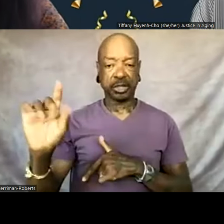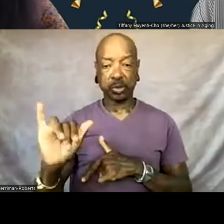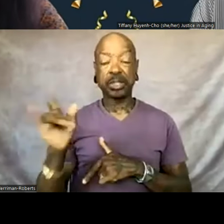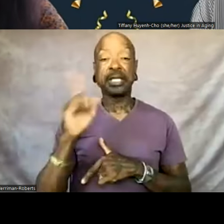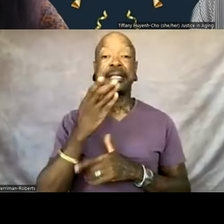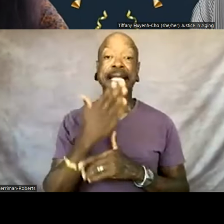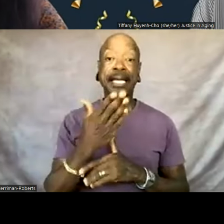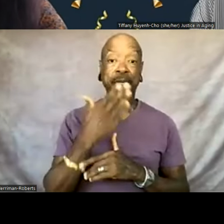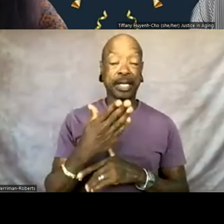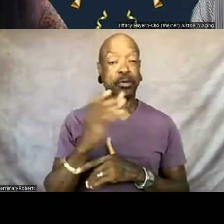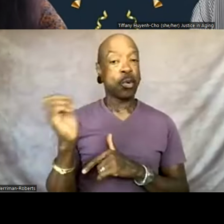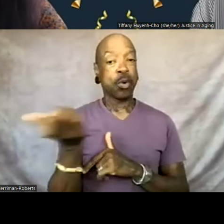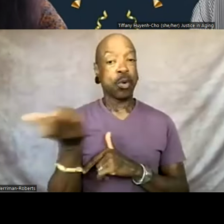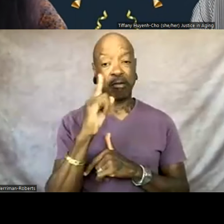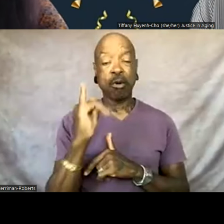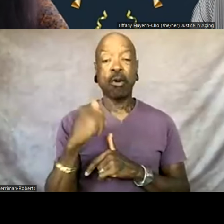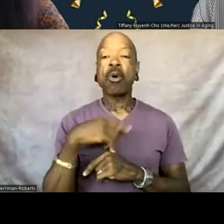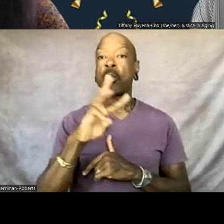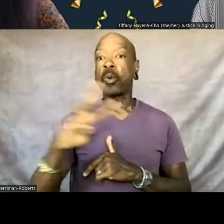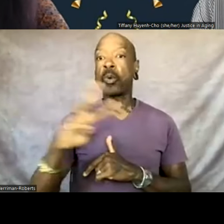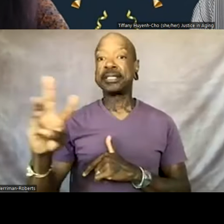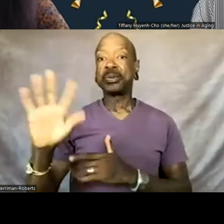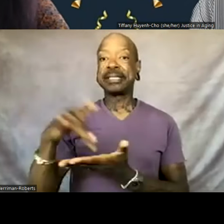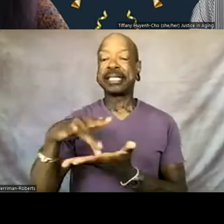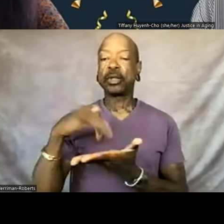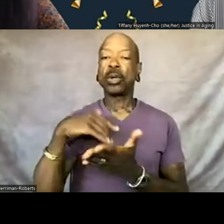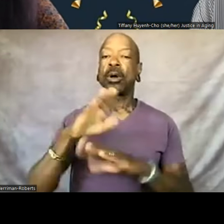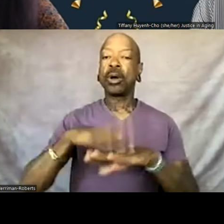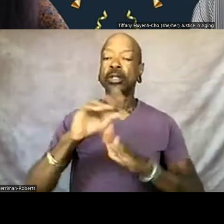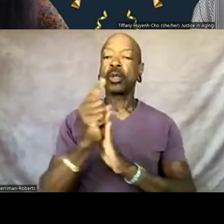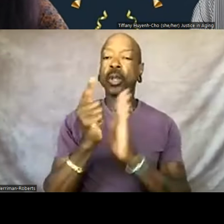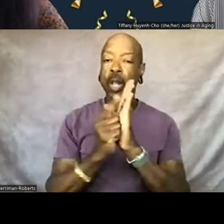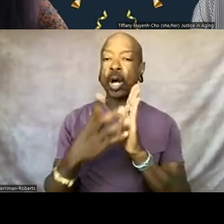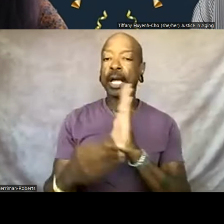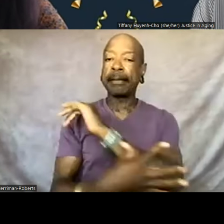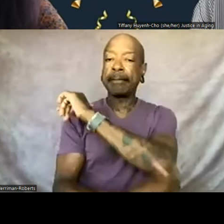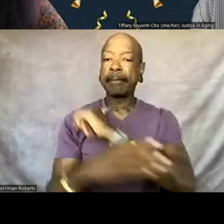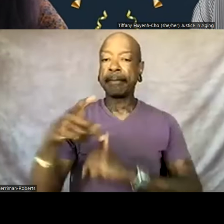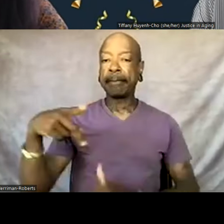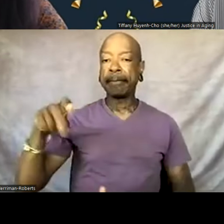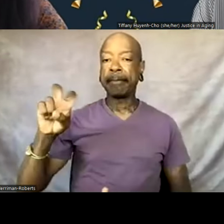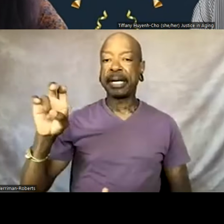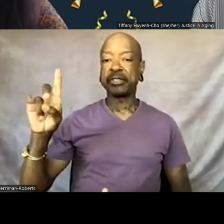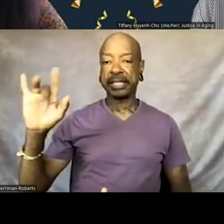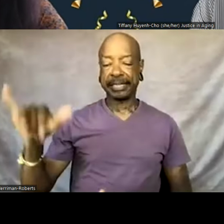sd